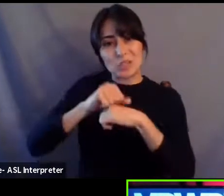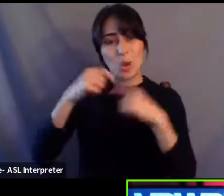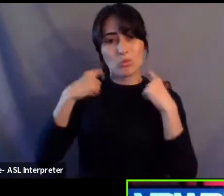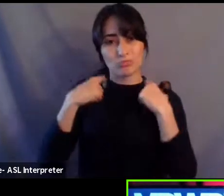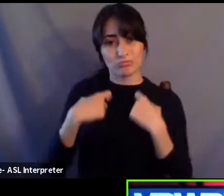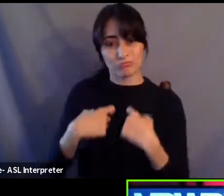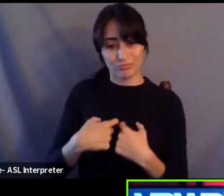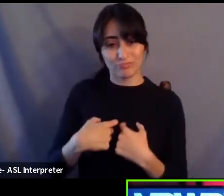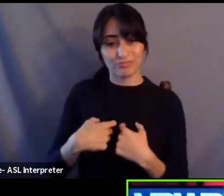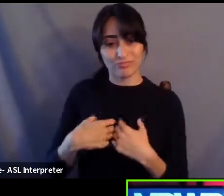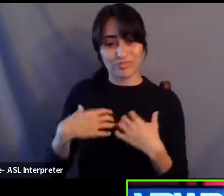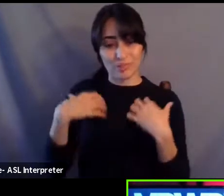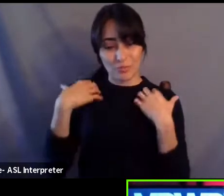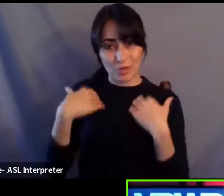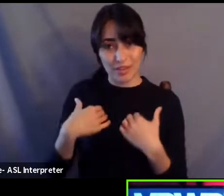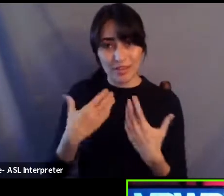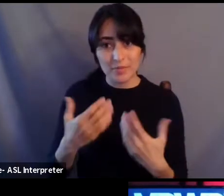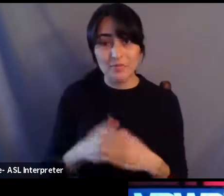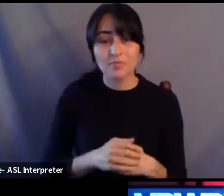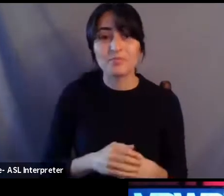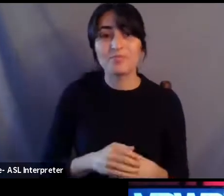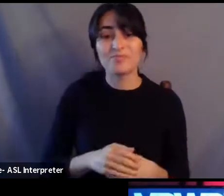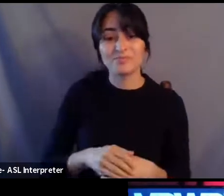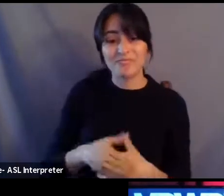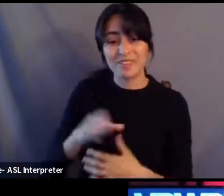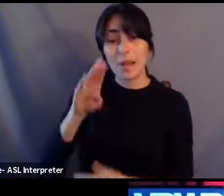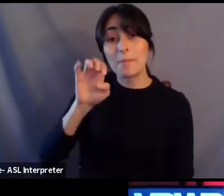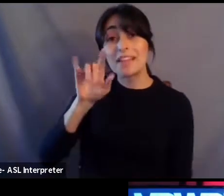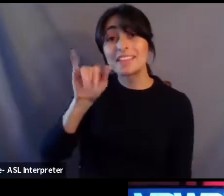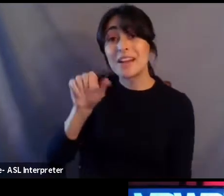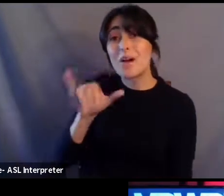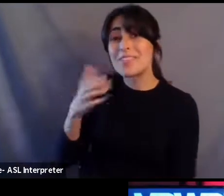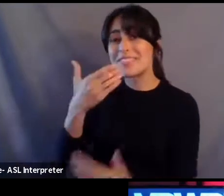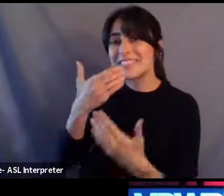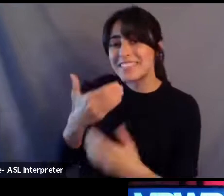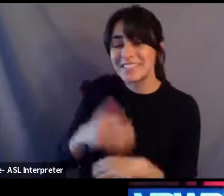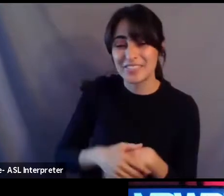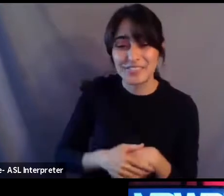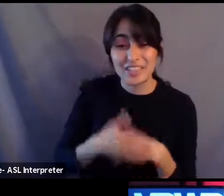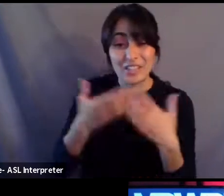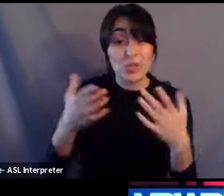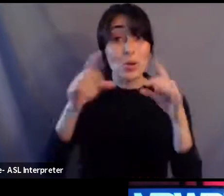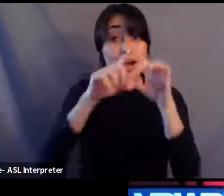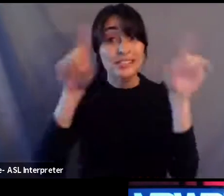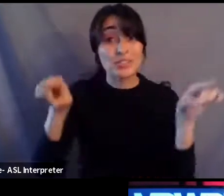Thank you. On screen, just a few logistics. On screen,